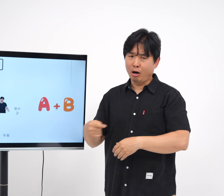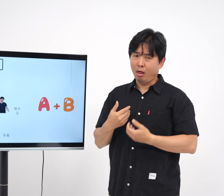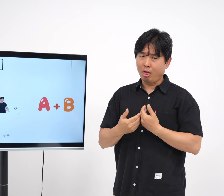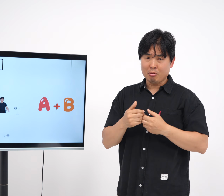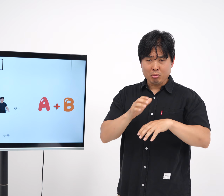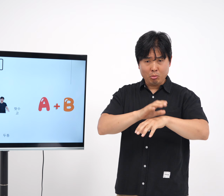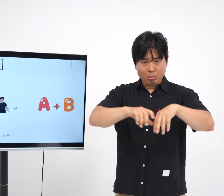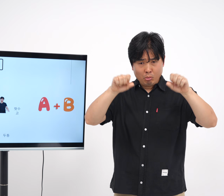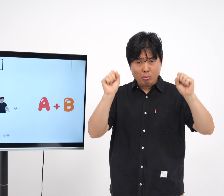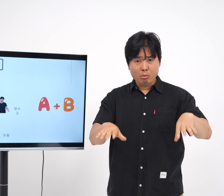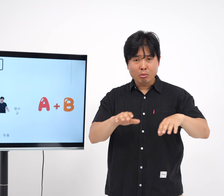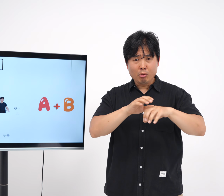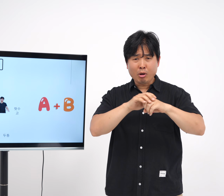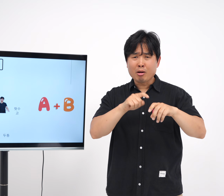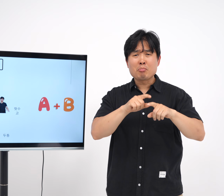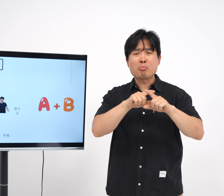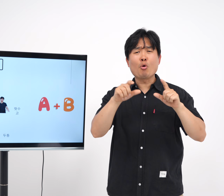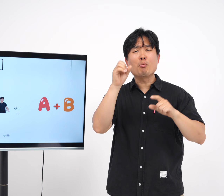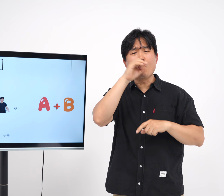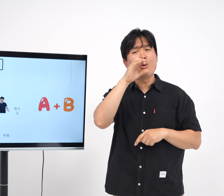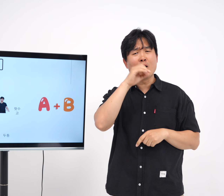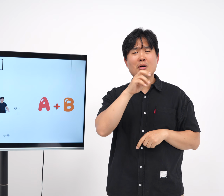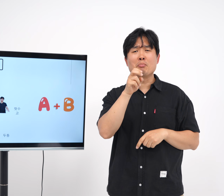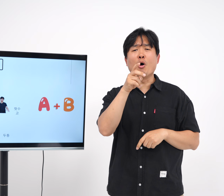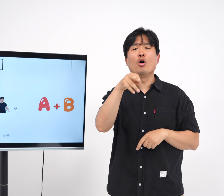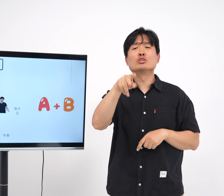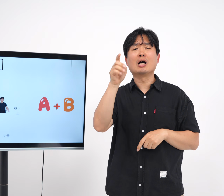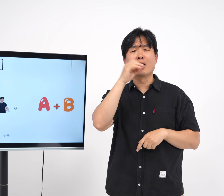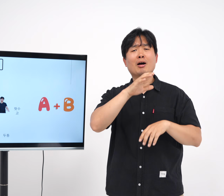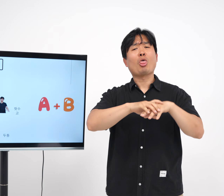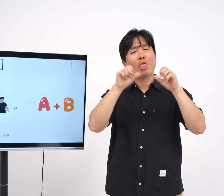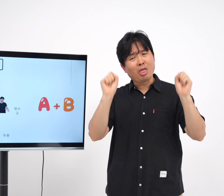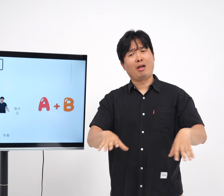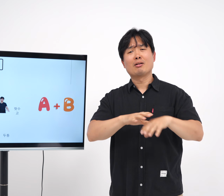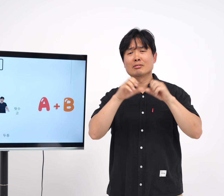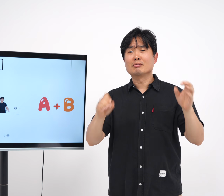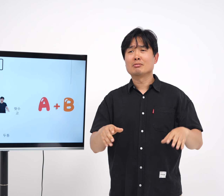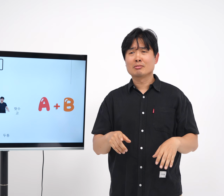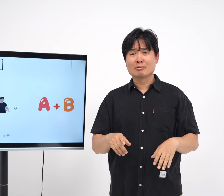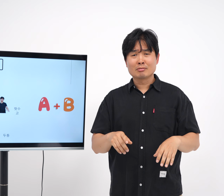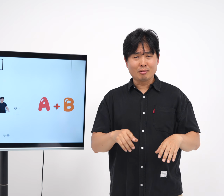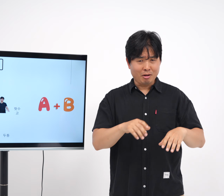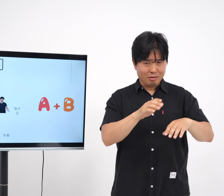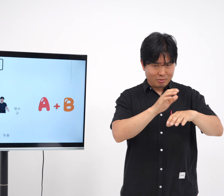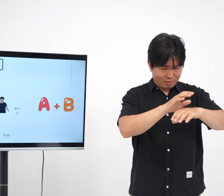Usually, it is one It is used like a noun, and